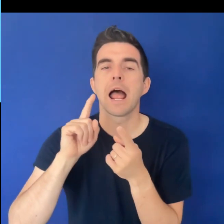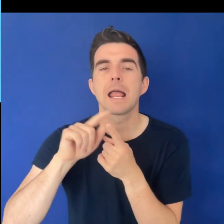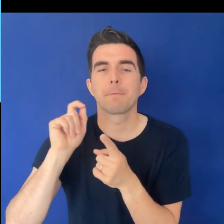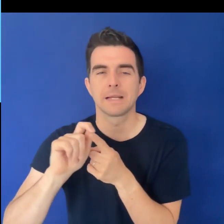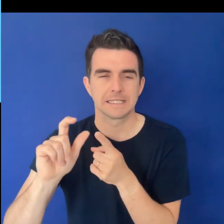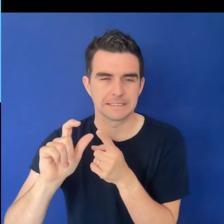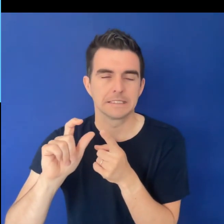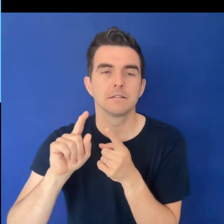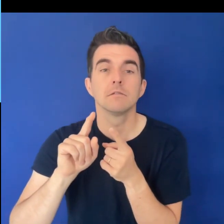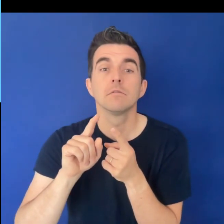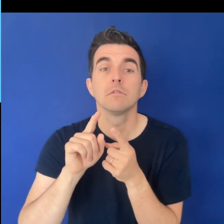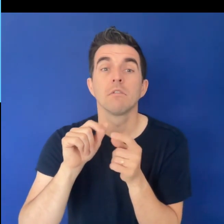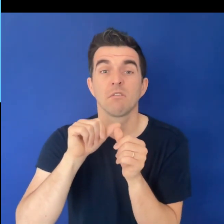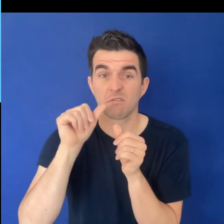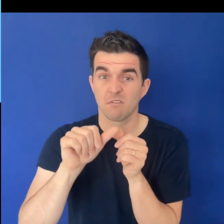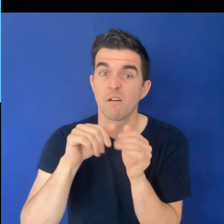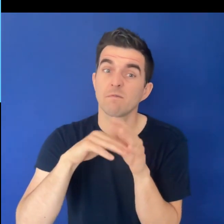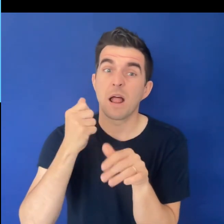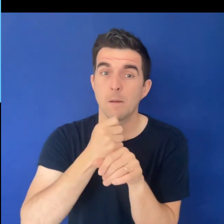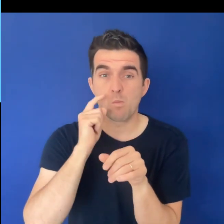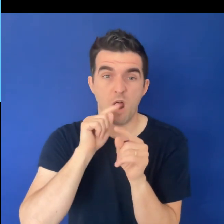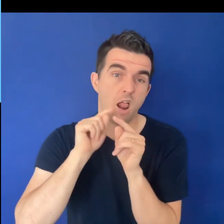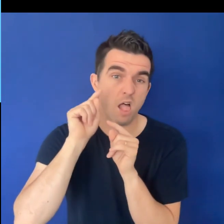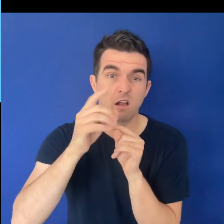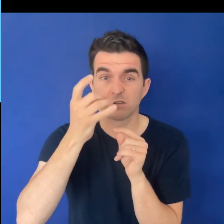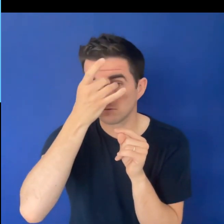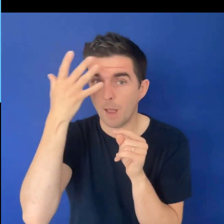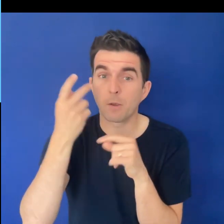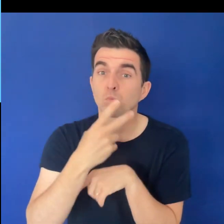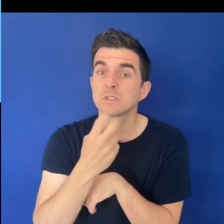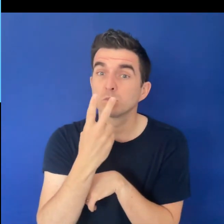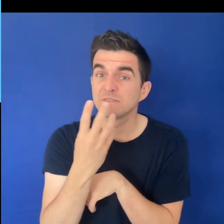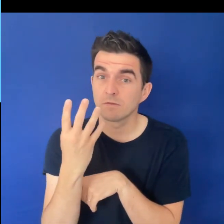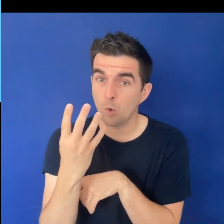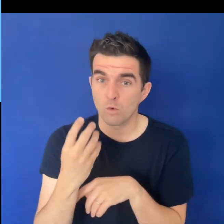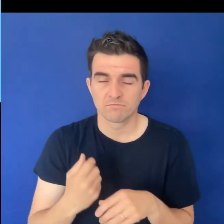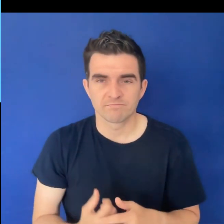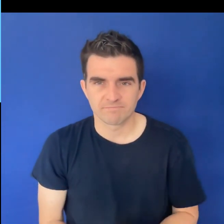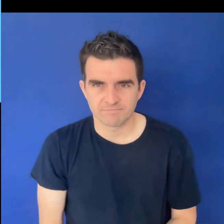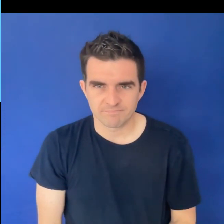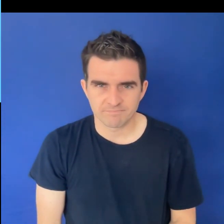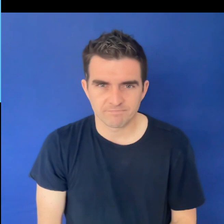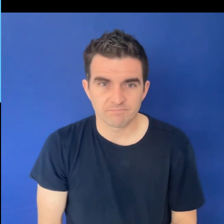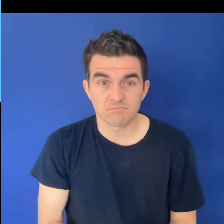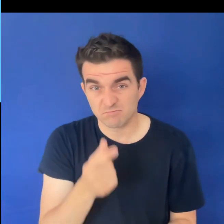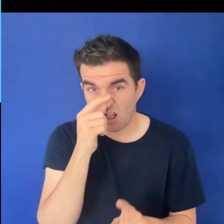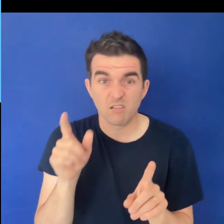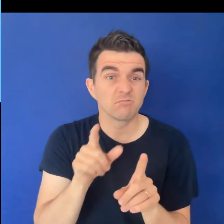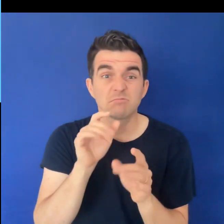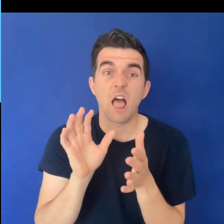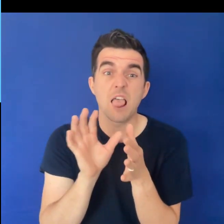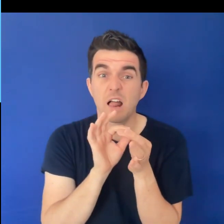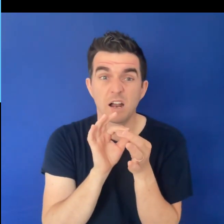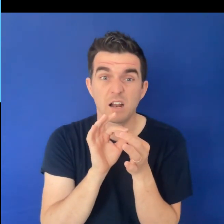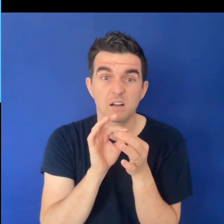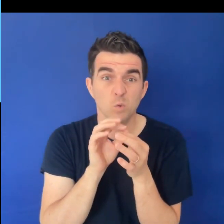The full game will be coming to Steam in Summer of 2024. You can find a link to it on the Steam Sale Page this year that we